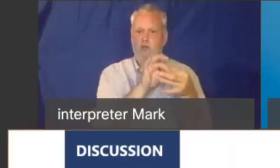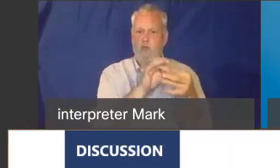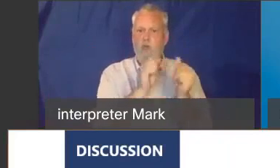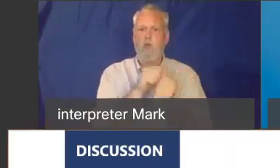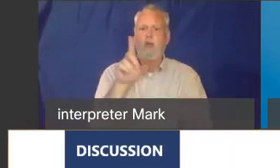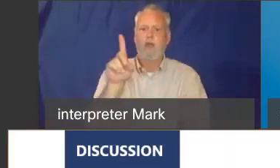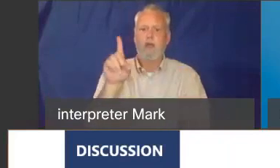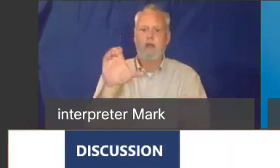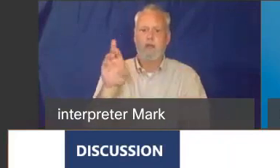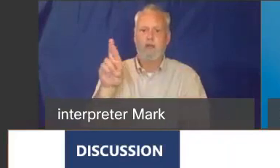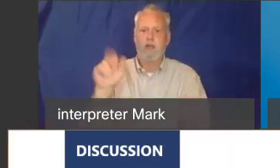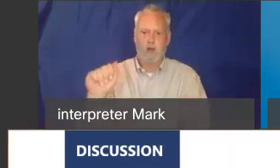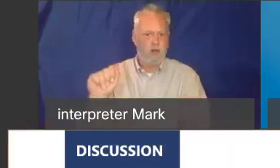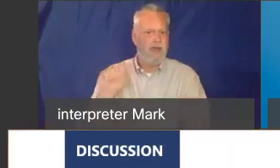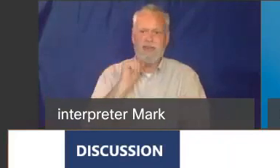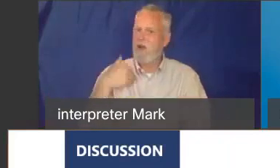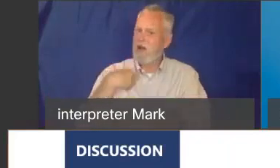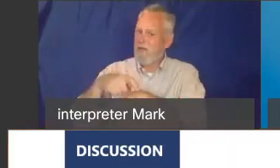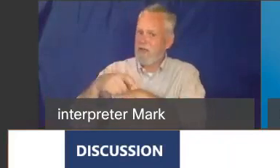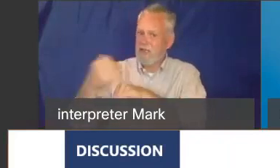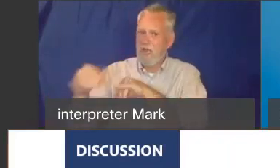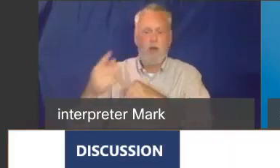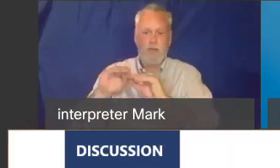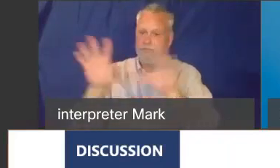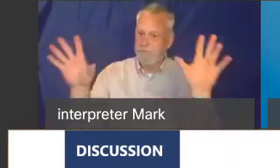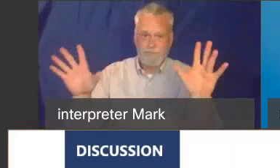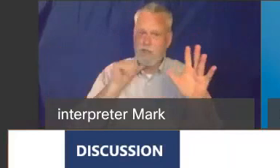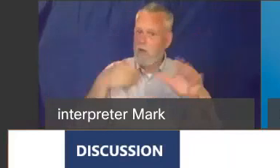We're I don't have a timeline for you. I want to just be really for I don't have a timeline when we can bring.